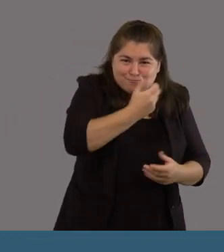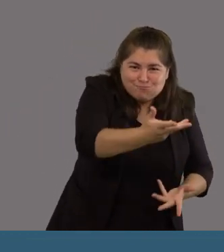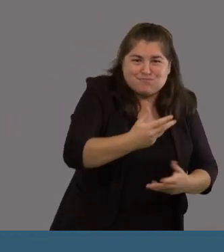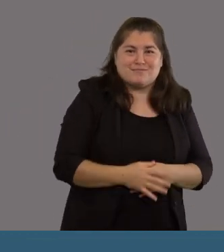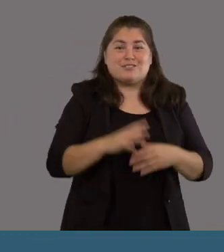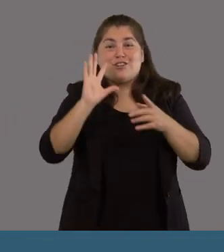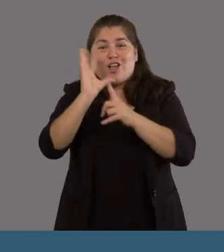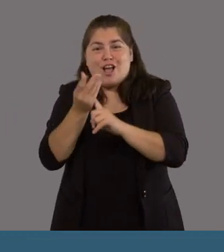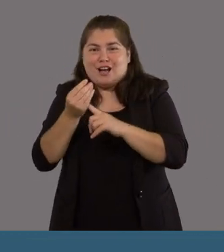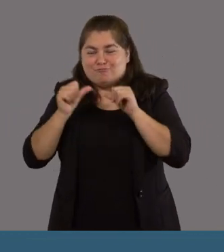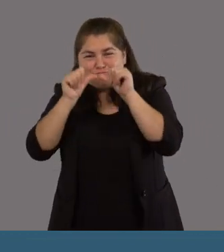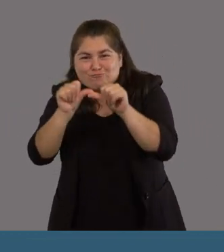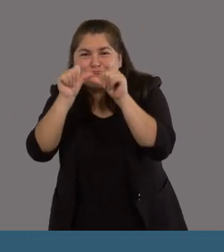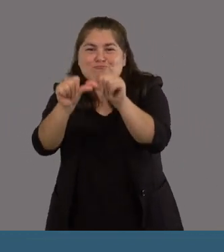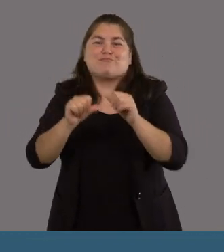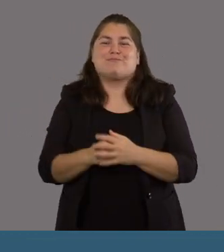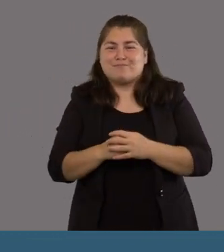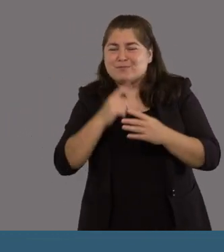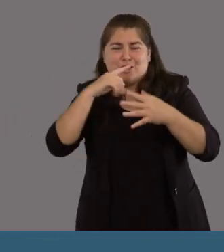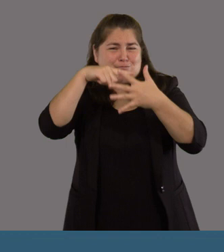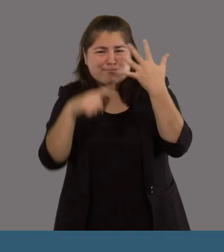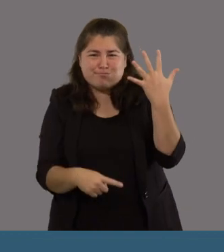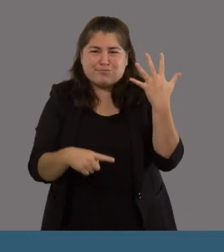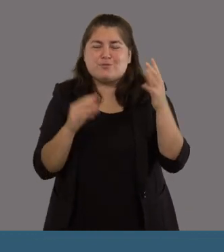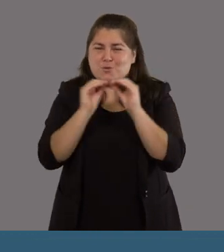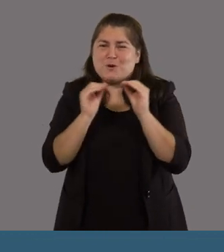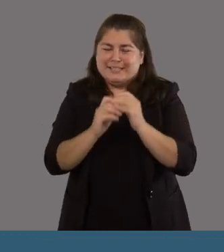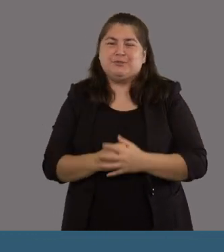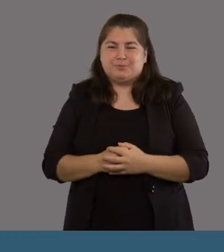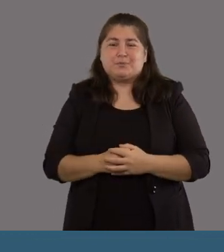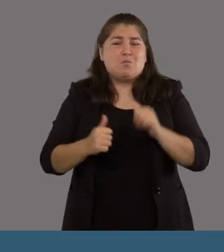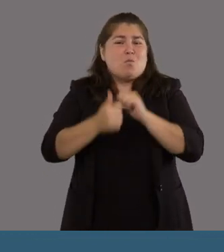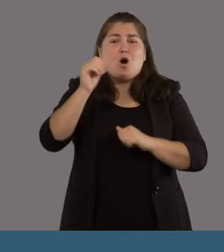story-telling, and cultural continuity, among many others.